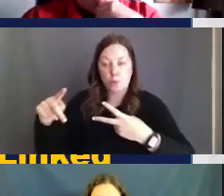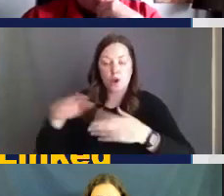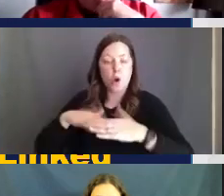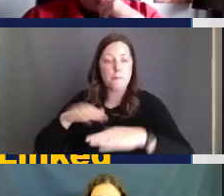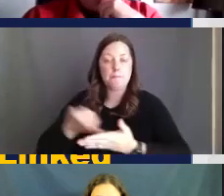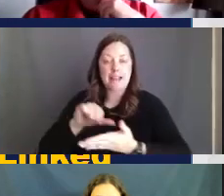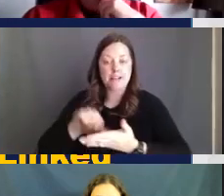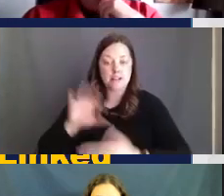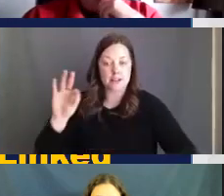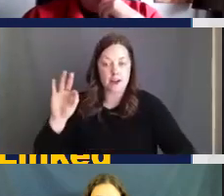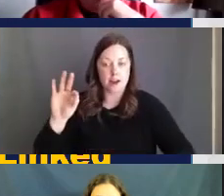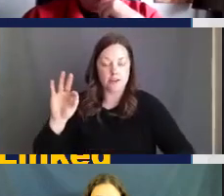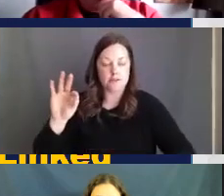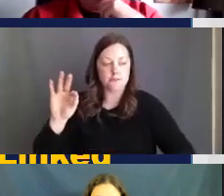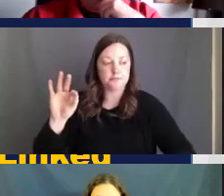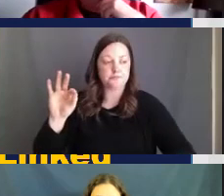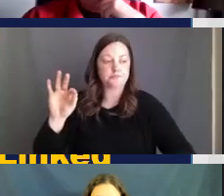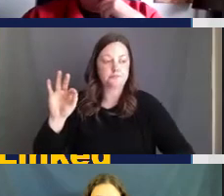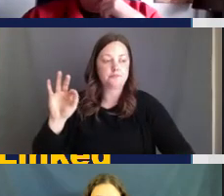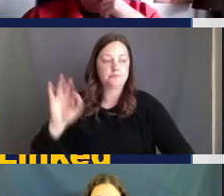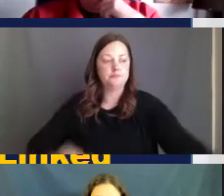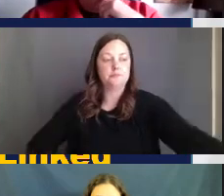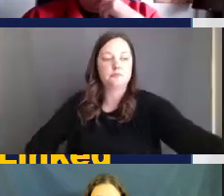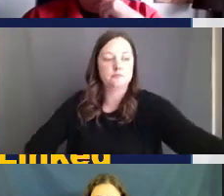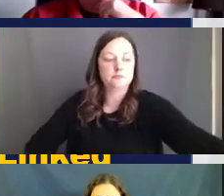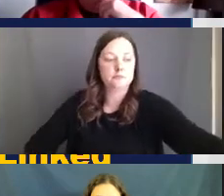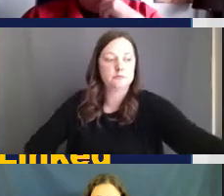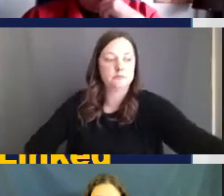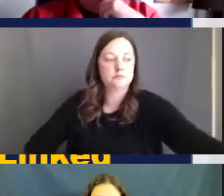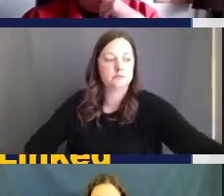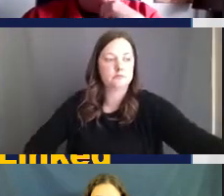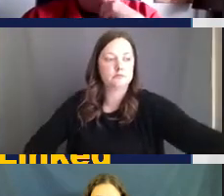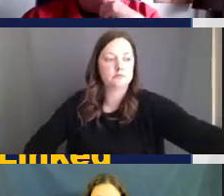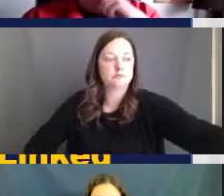putting information in but it is set in the slide parameter.